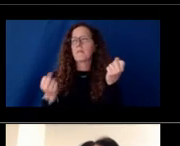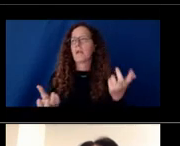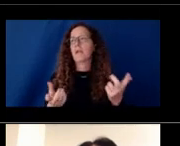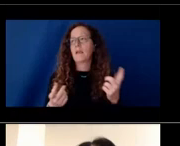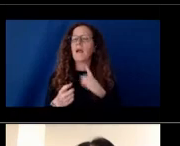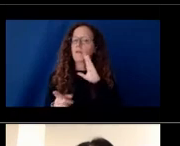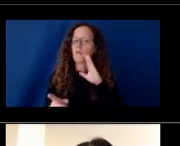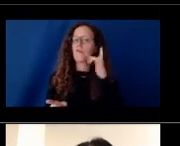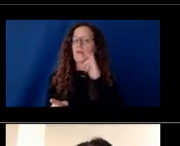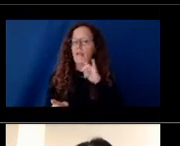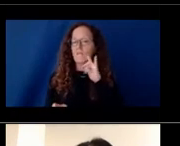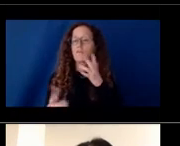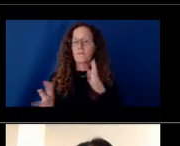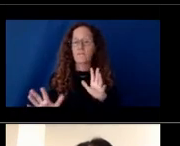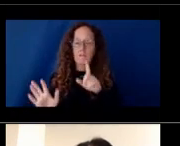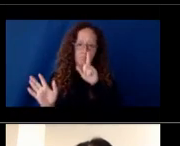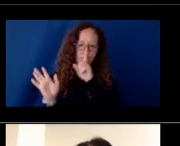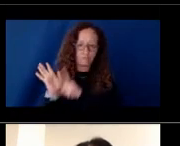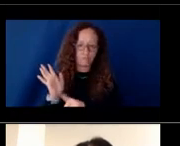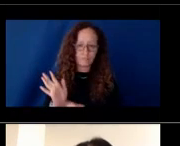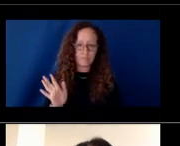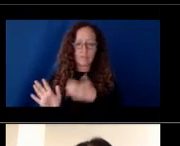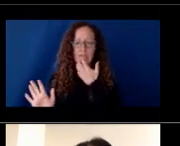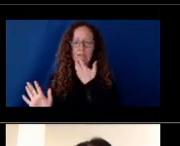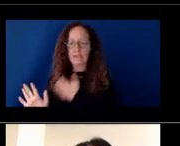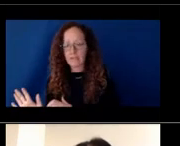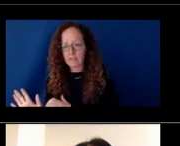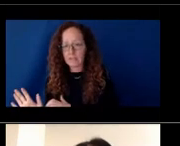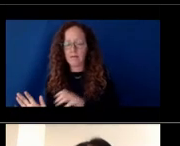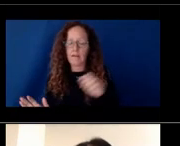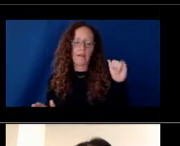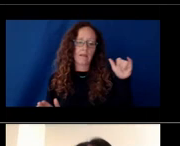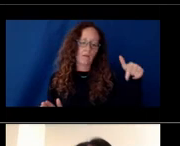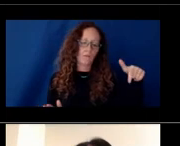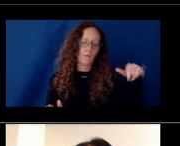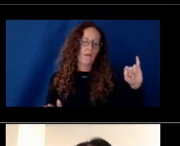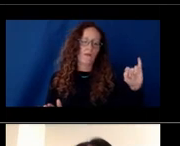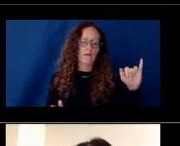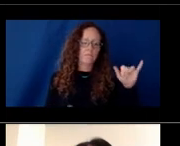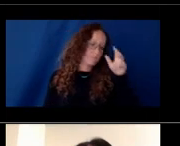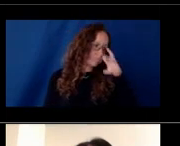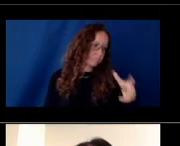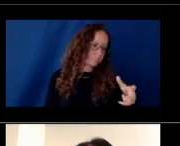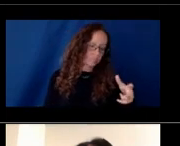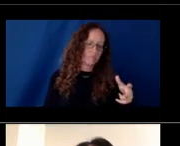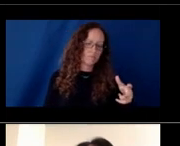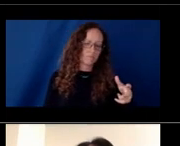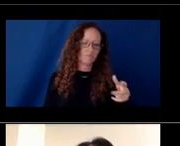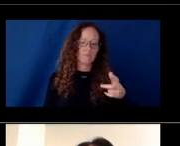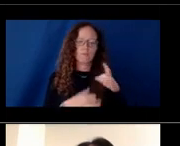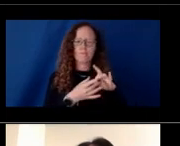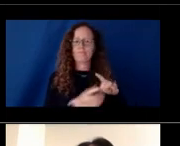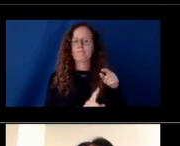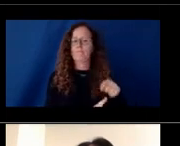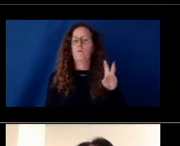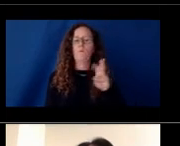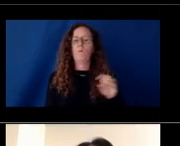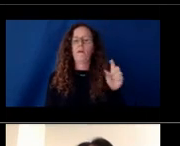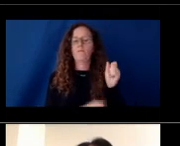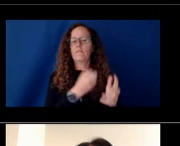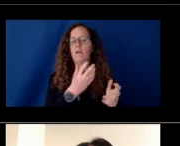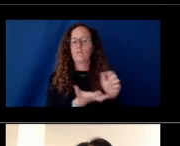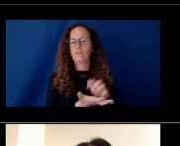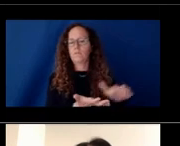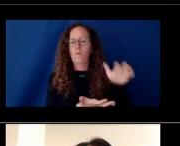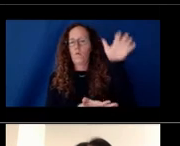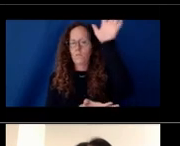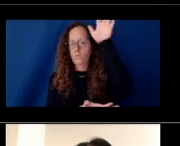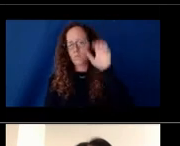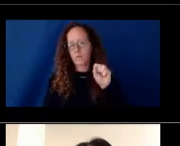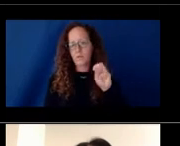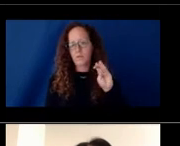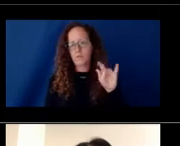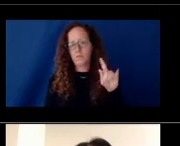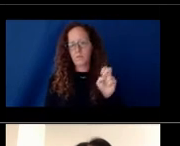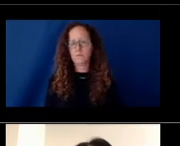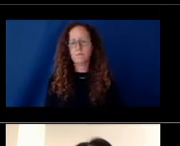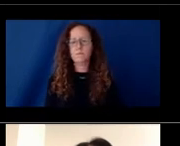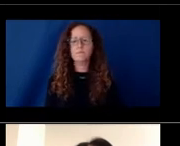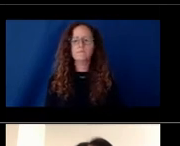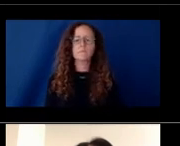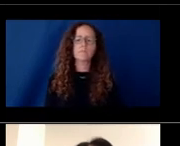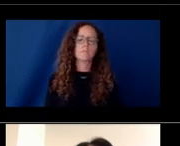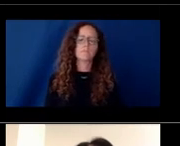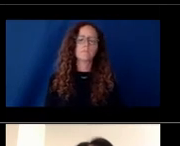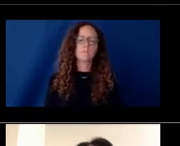that have looked at both heat and air quality or poor air quality, especially from wildfire smoke.